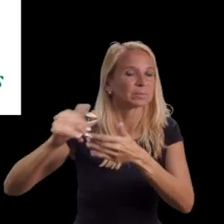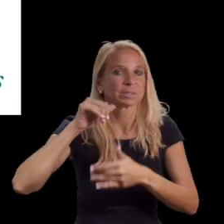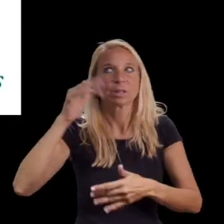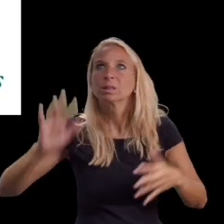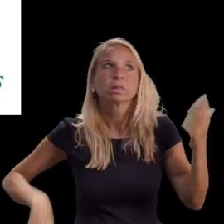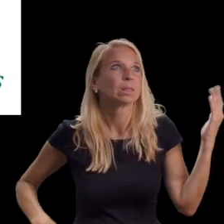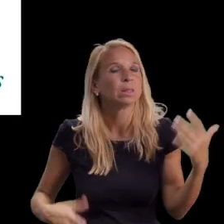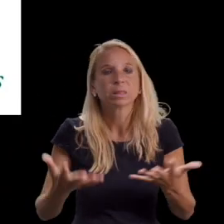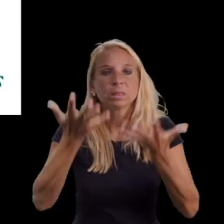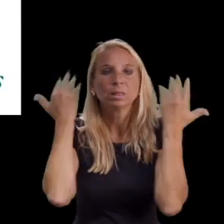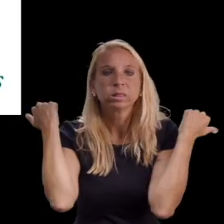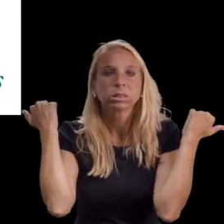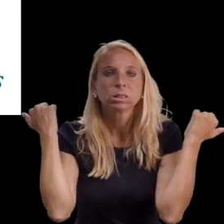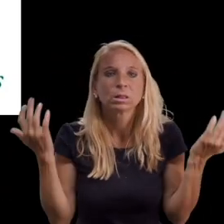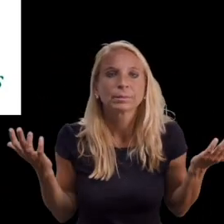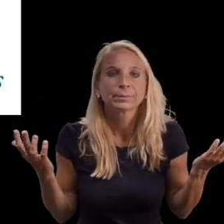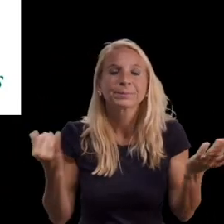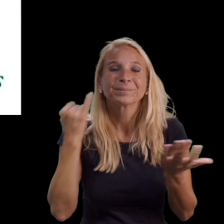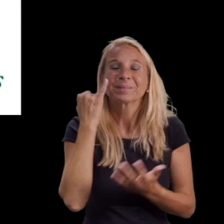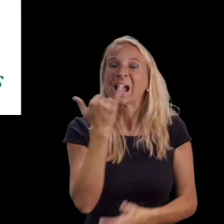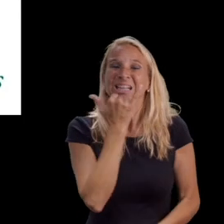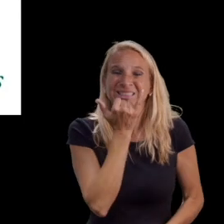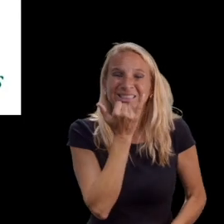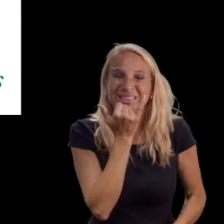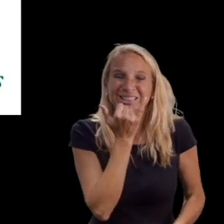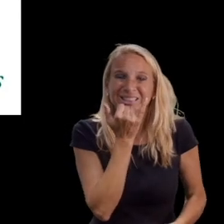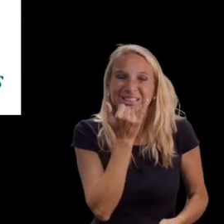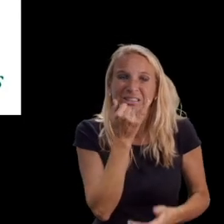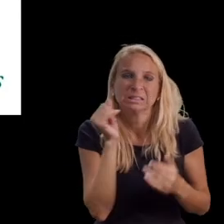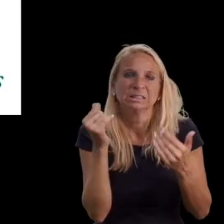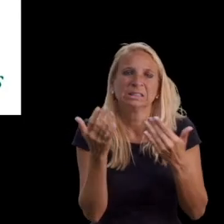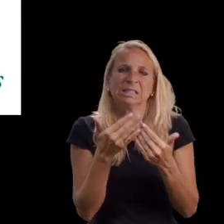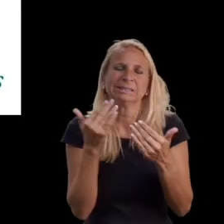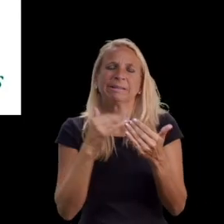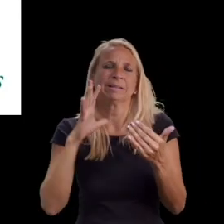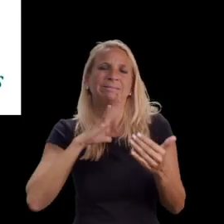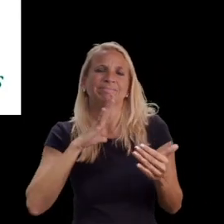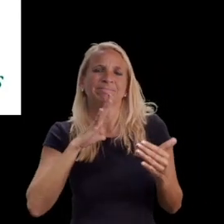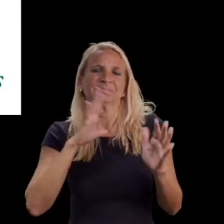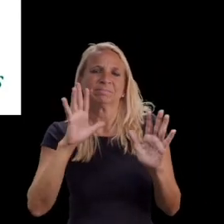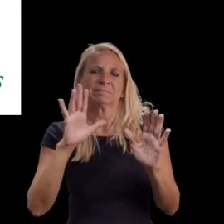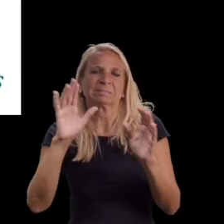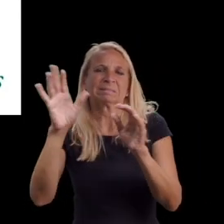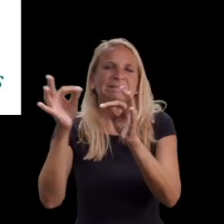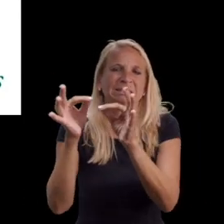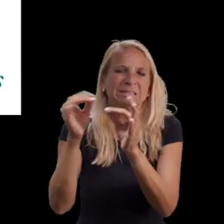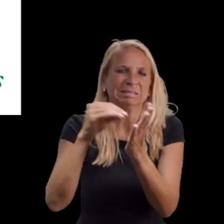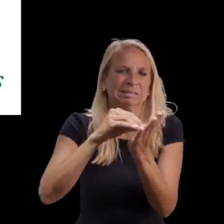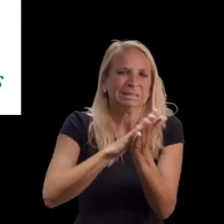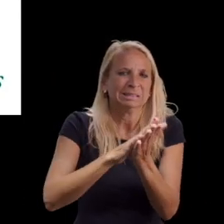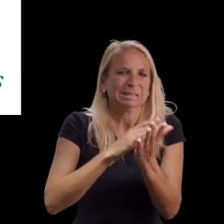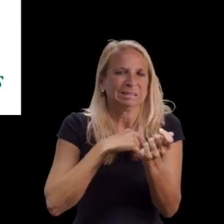So if any mistake is made, it could be easily correctable because you've documented this is when I requested it,